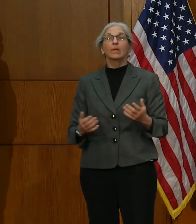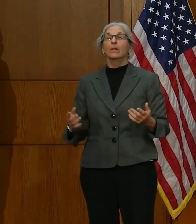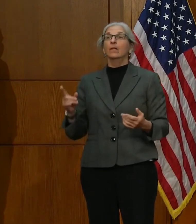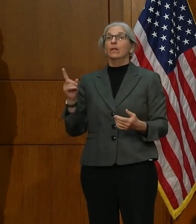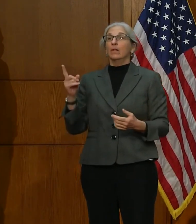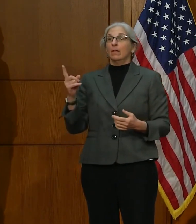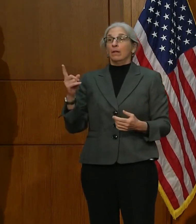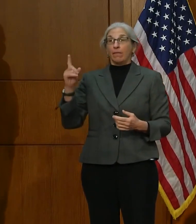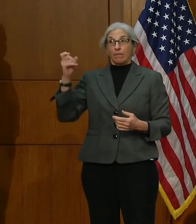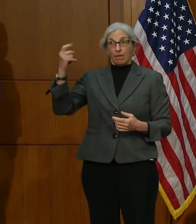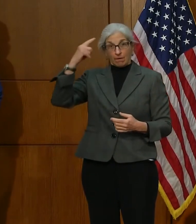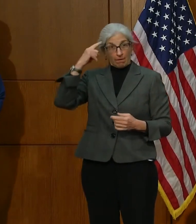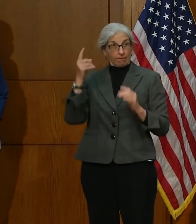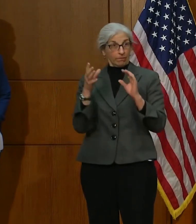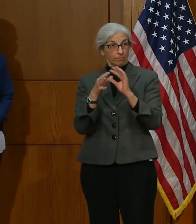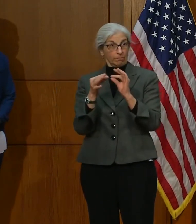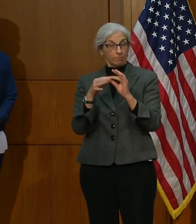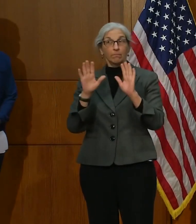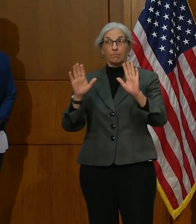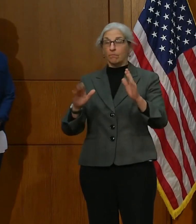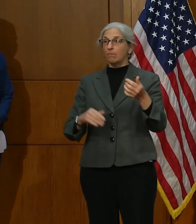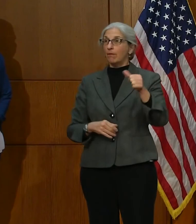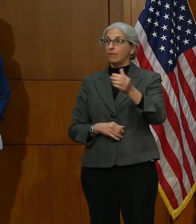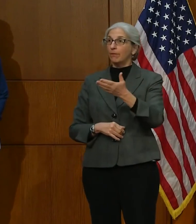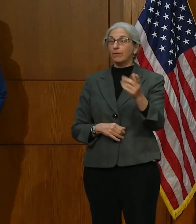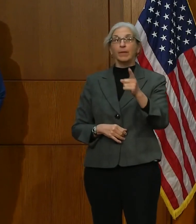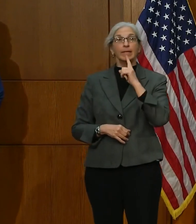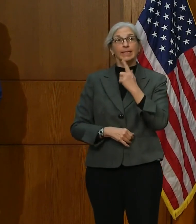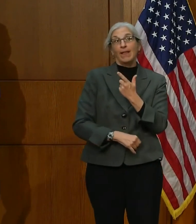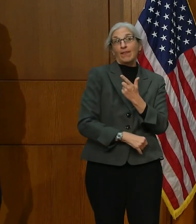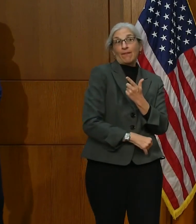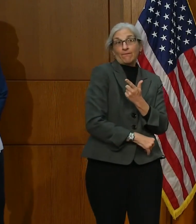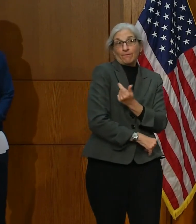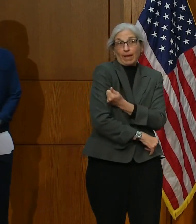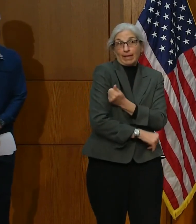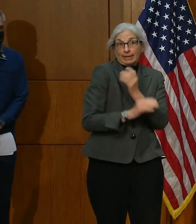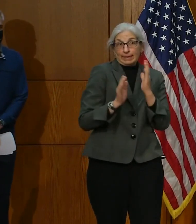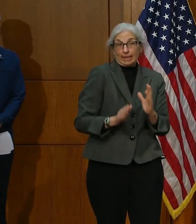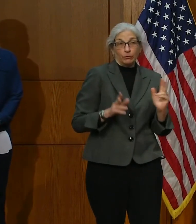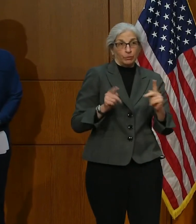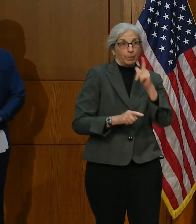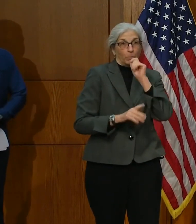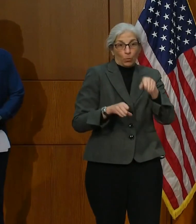ORDER TO ALLOW MORE PEOPLE TO GIVE VACCINATIONS WAS REMOVED. SURE THING GOVERNOR THE GOVERNOR MENTIONED THAT THE